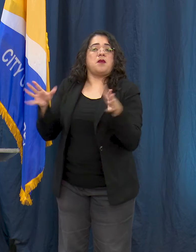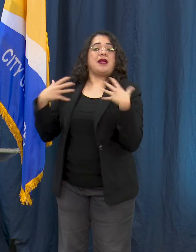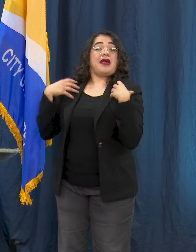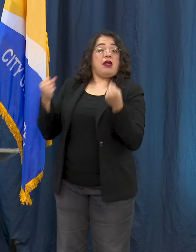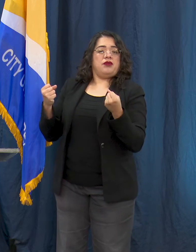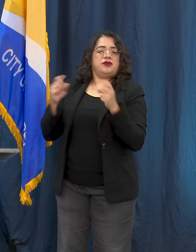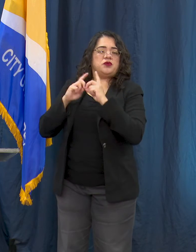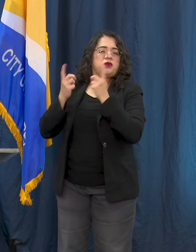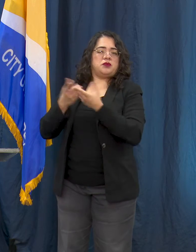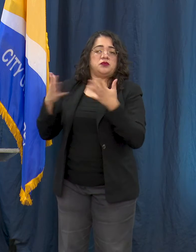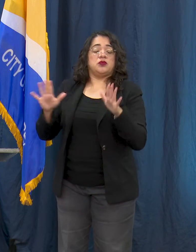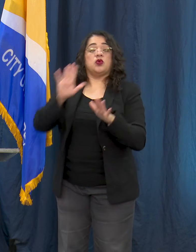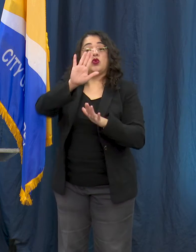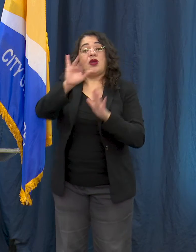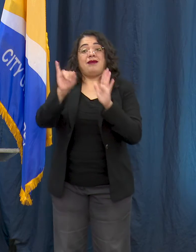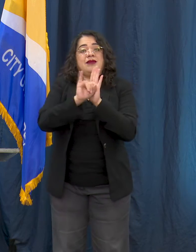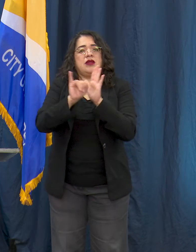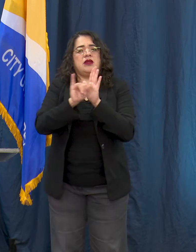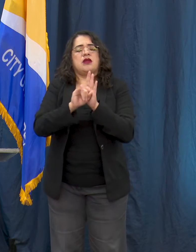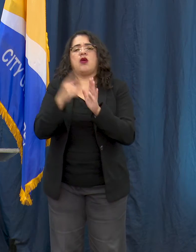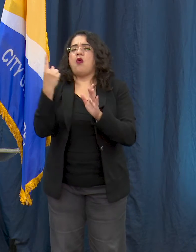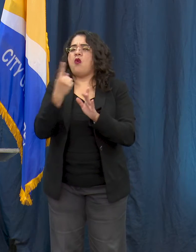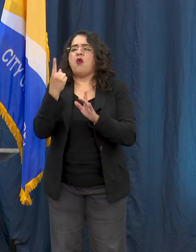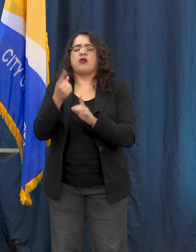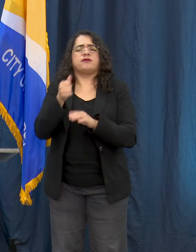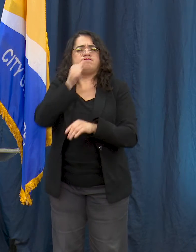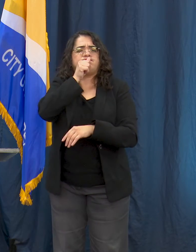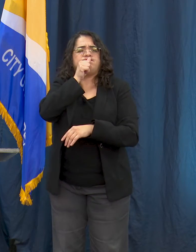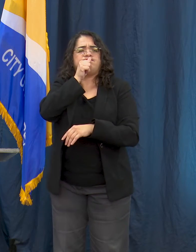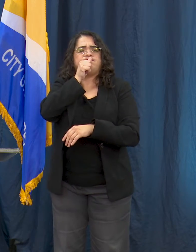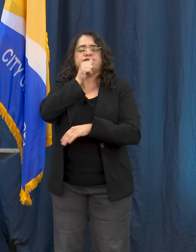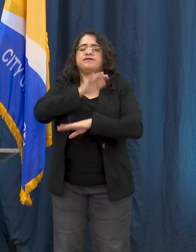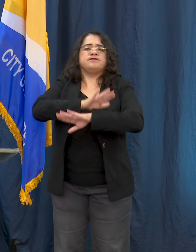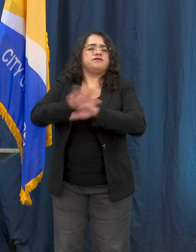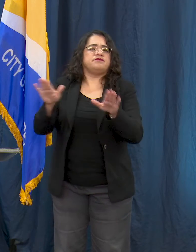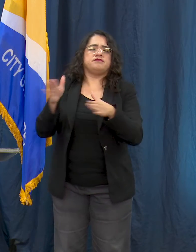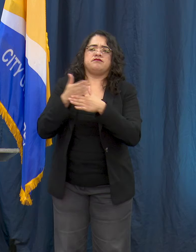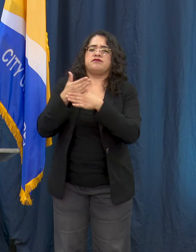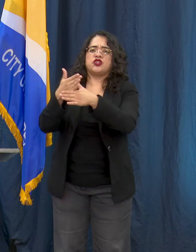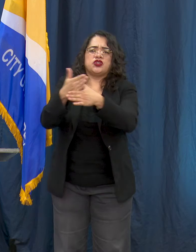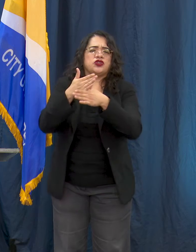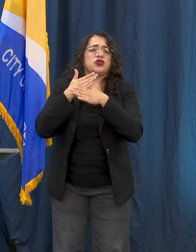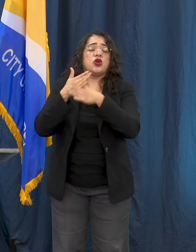Your identity and health information is always kept private. It will not be shared with anyone who may have been exposed.